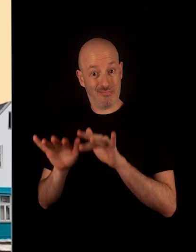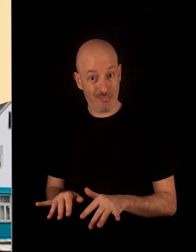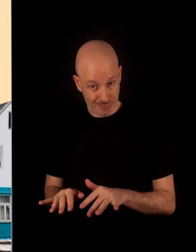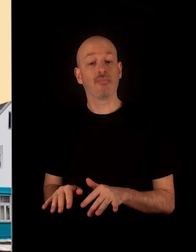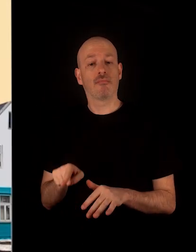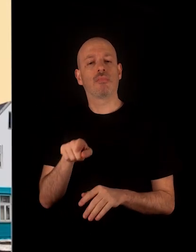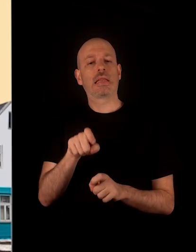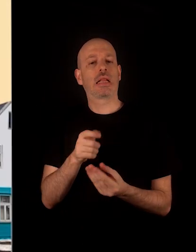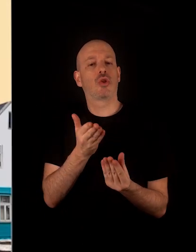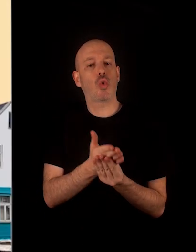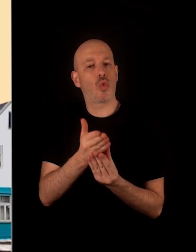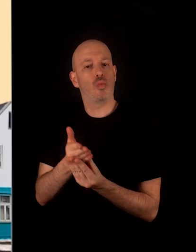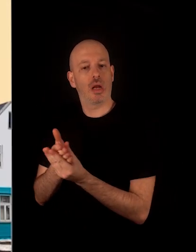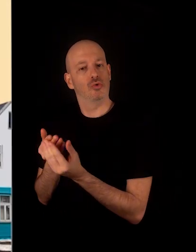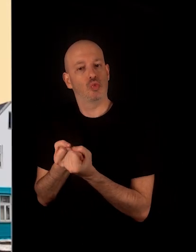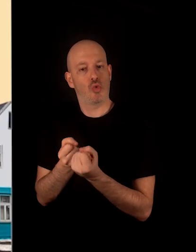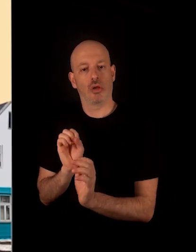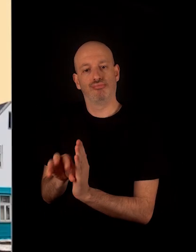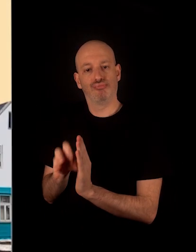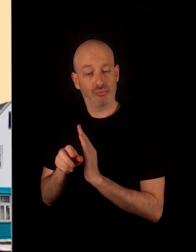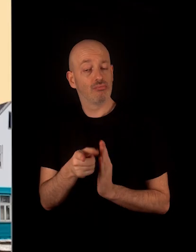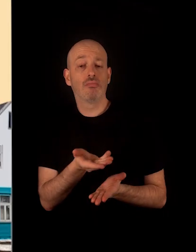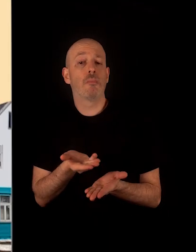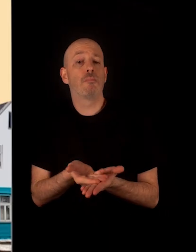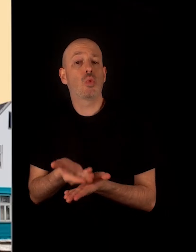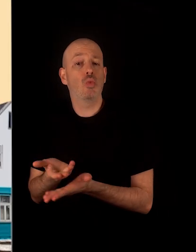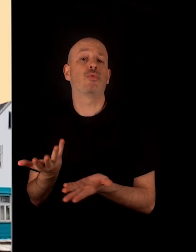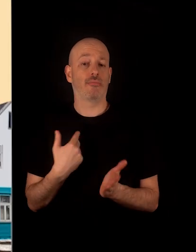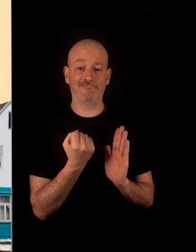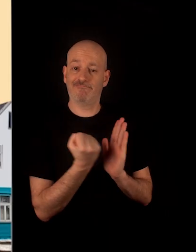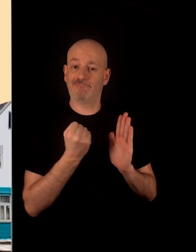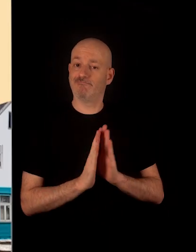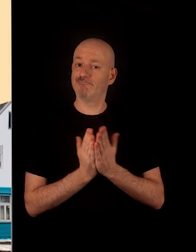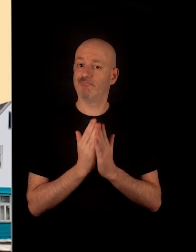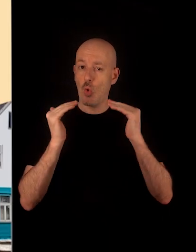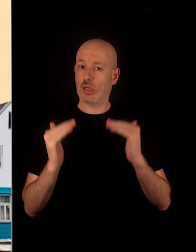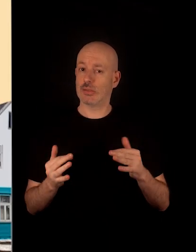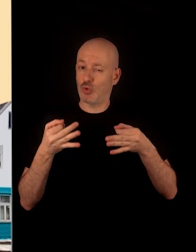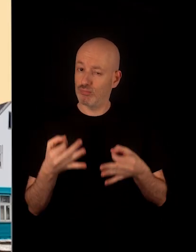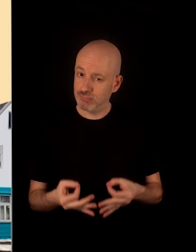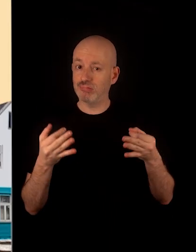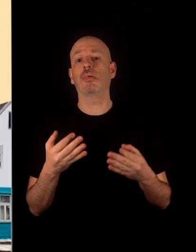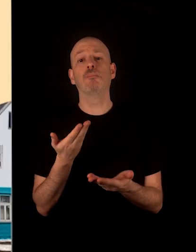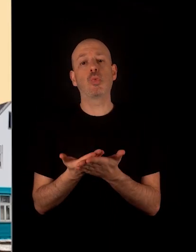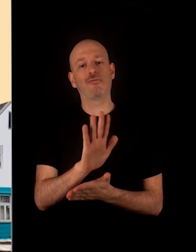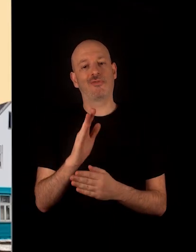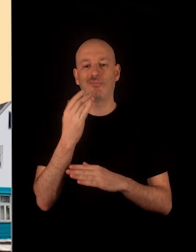Again, as we said, this is really up to you how to manage your relation and implementation of the residency,